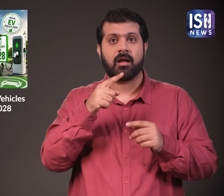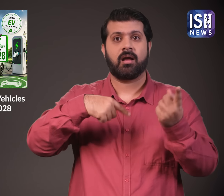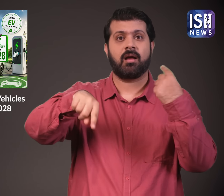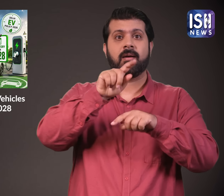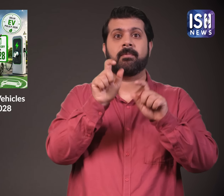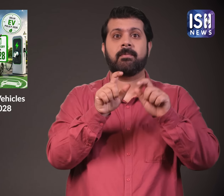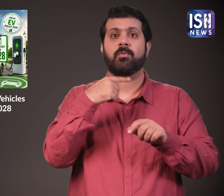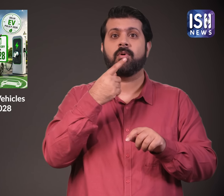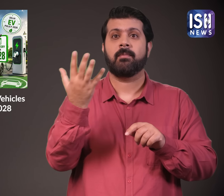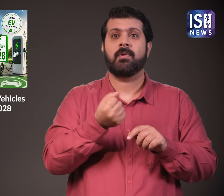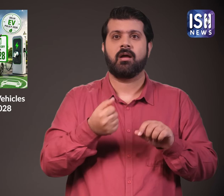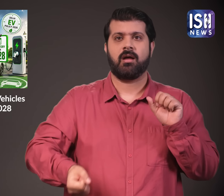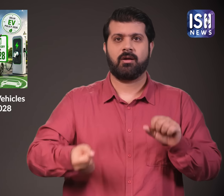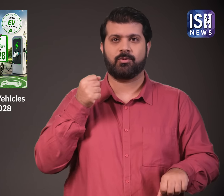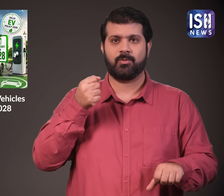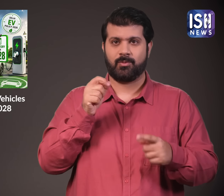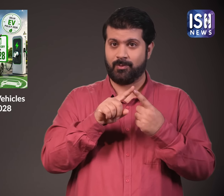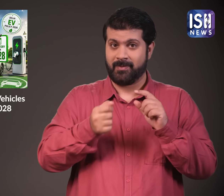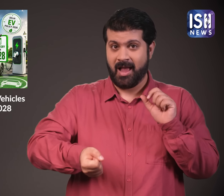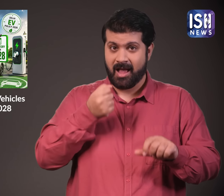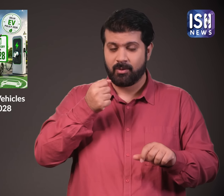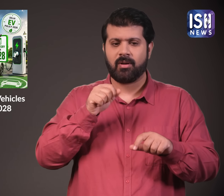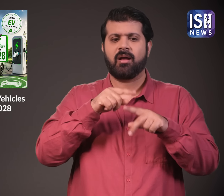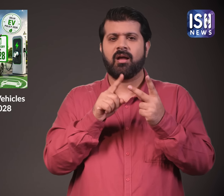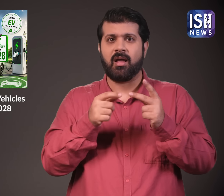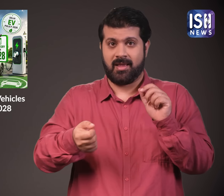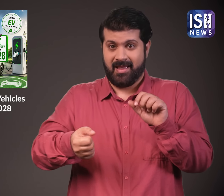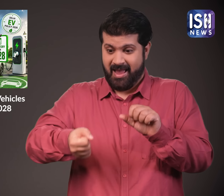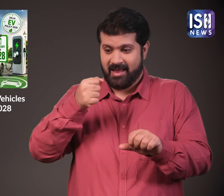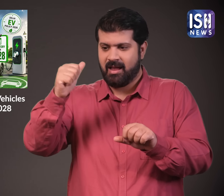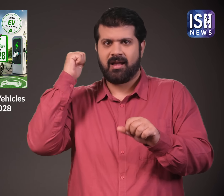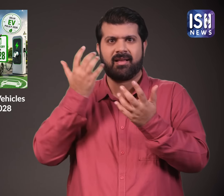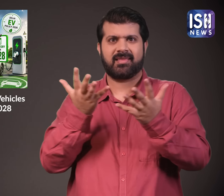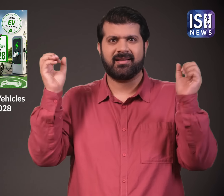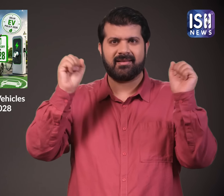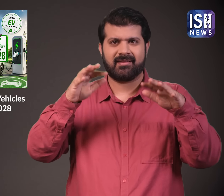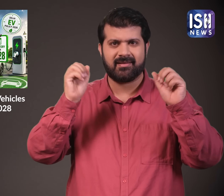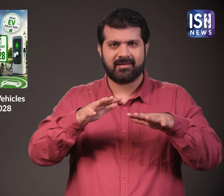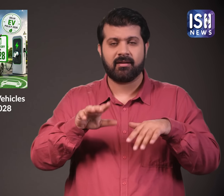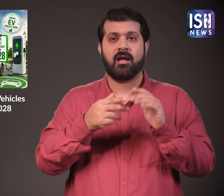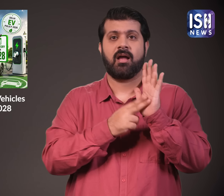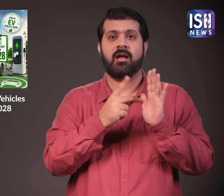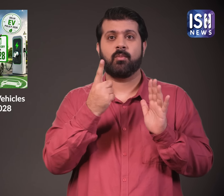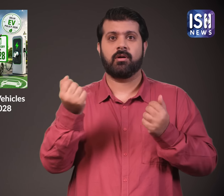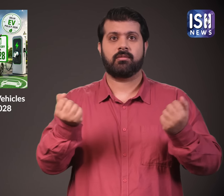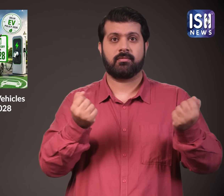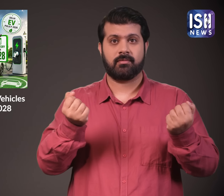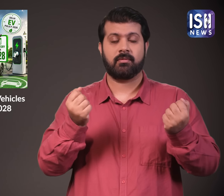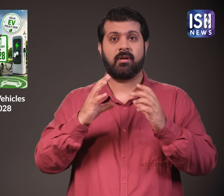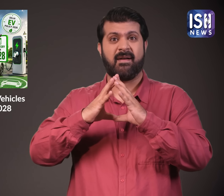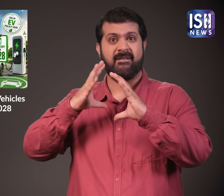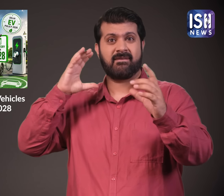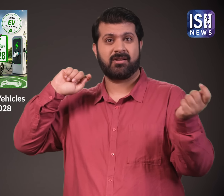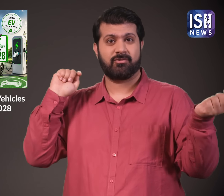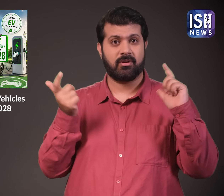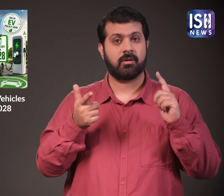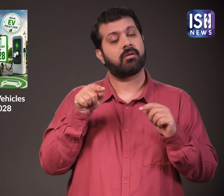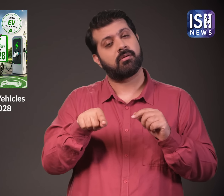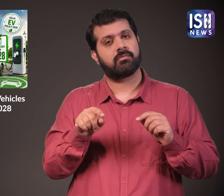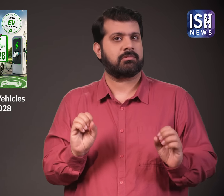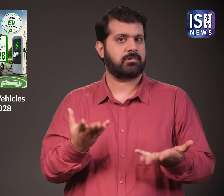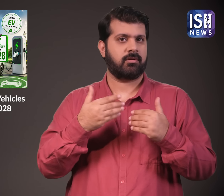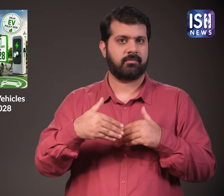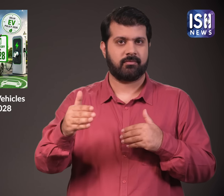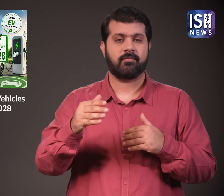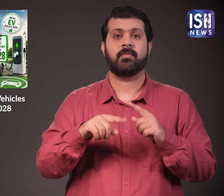only electric passenger autos, cargo three-wheelers and N1 goods vehicles can be newly registered.